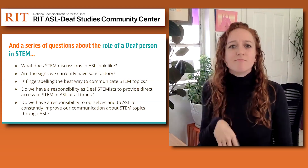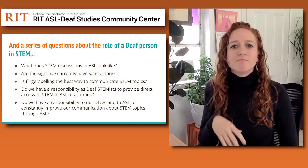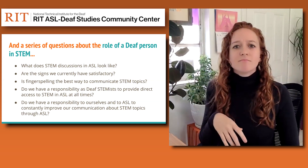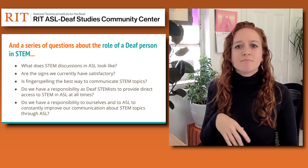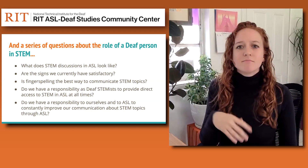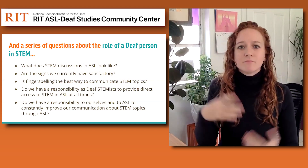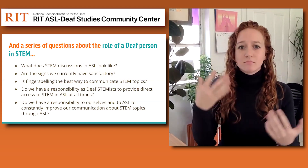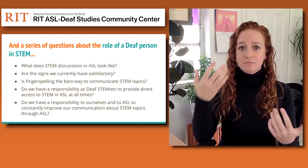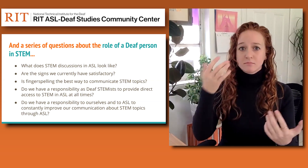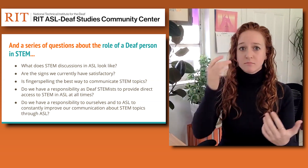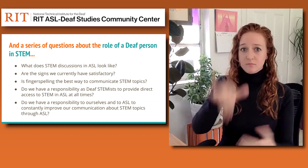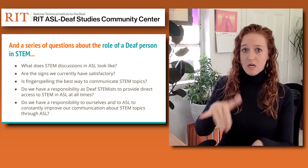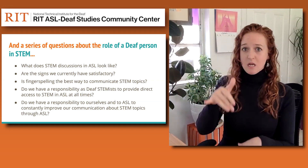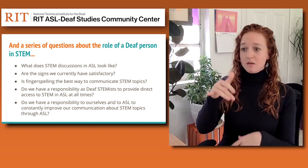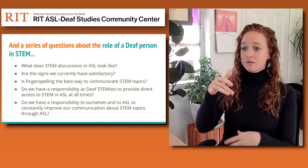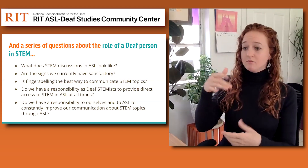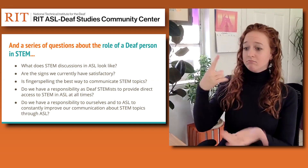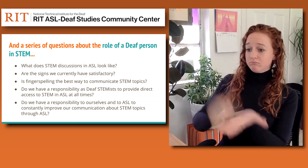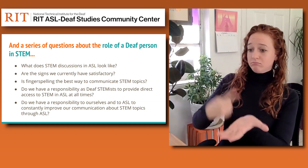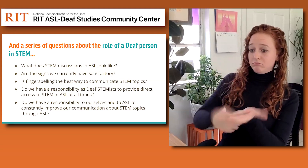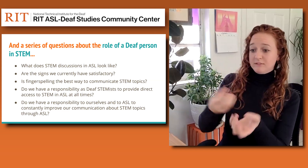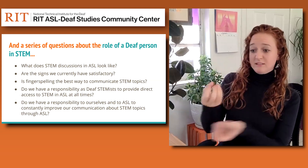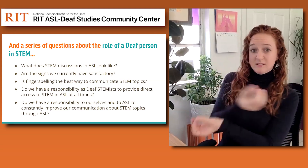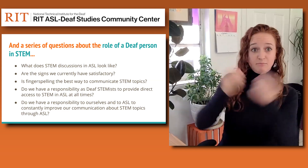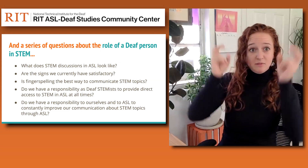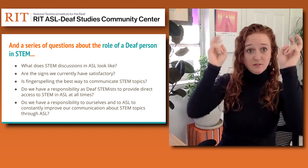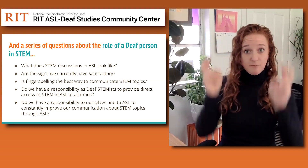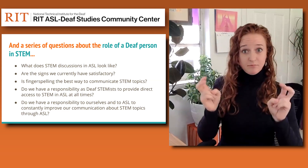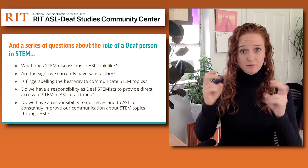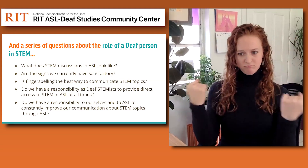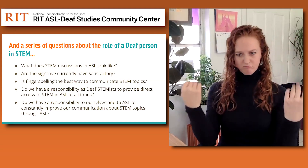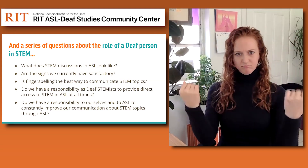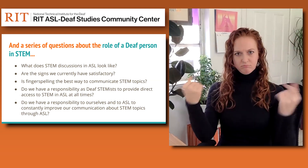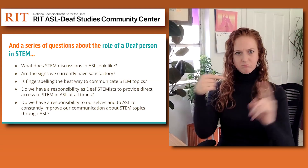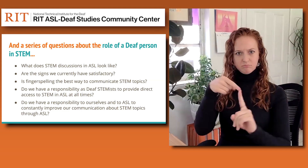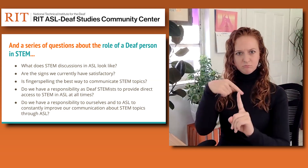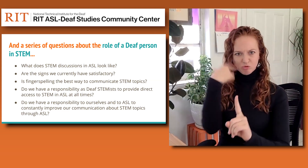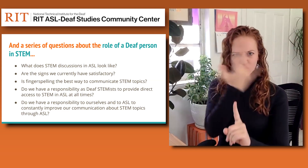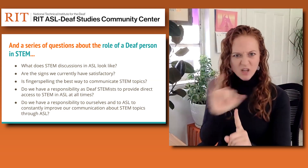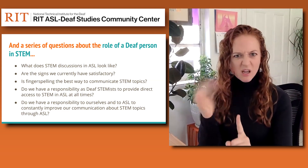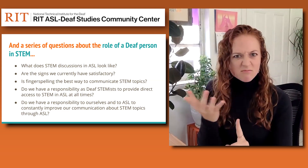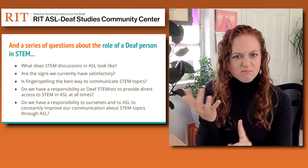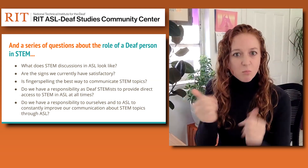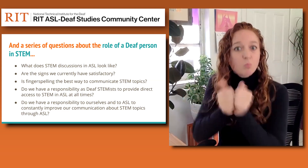questions like... so, when I'm talking about a topic,